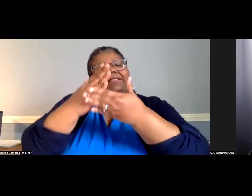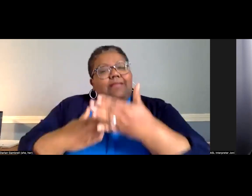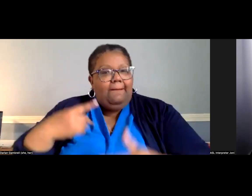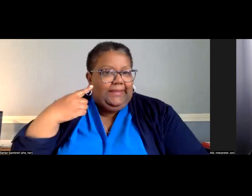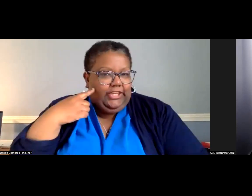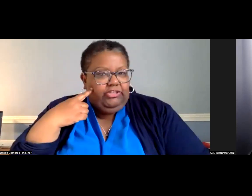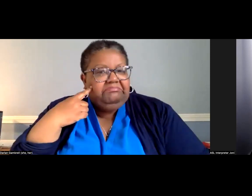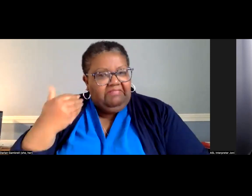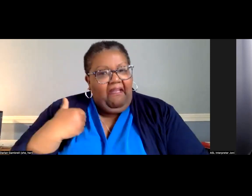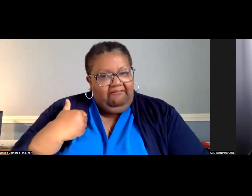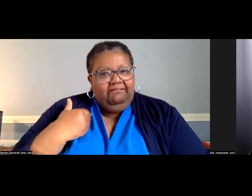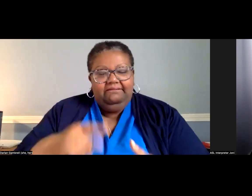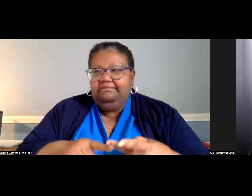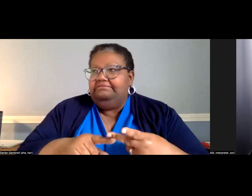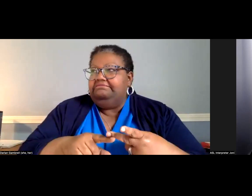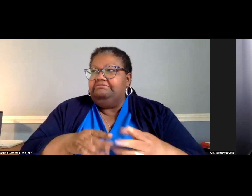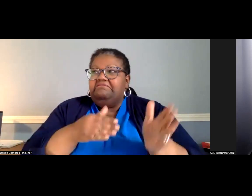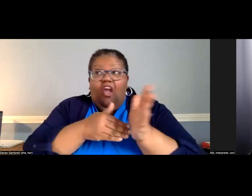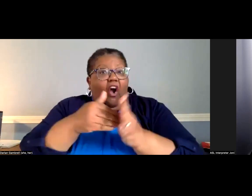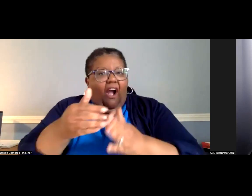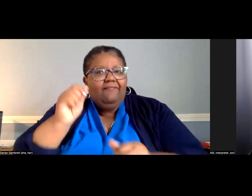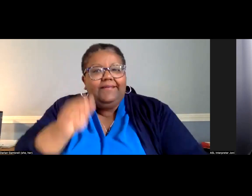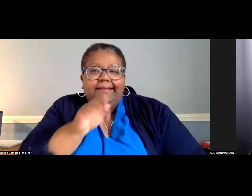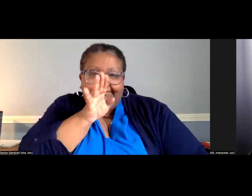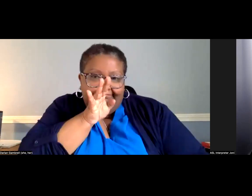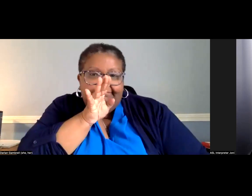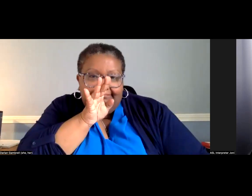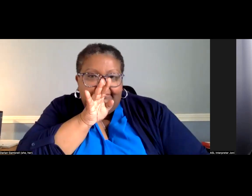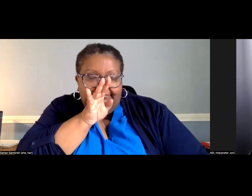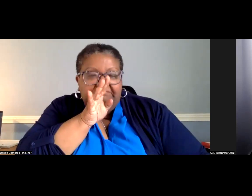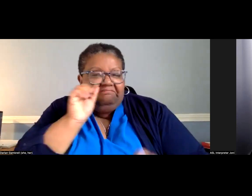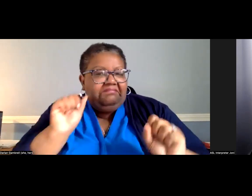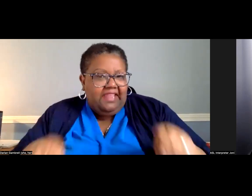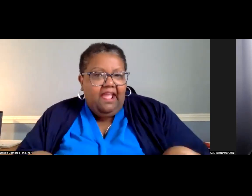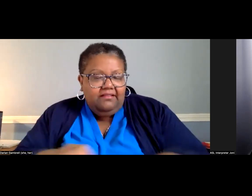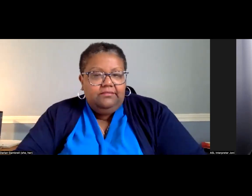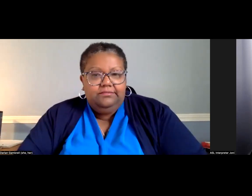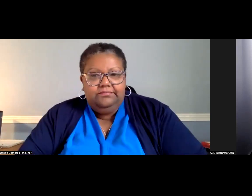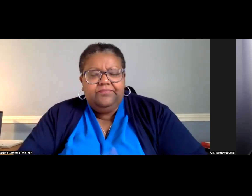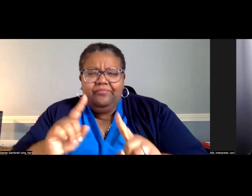the people in this heard of hearing population. they have some residual hearing and often times